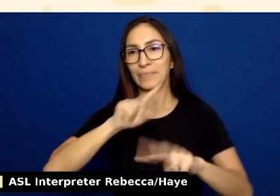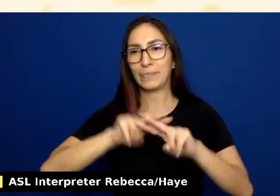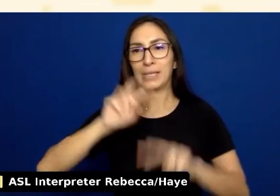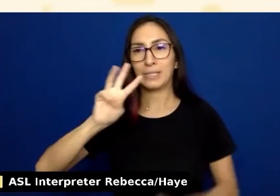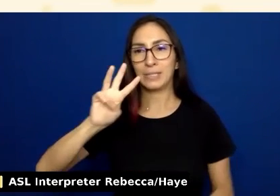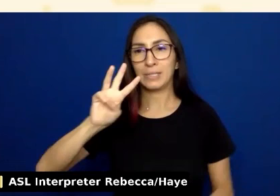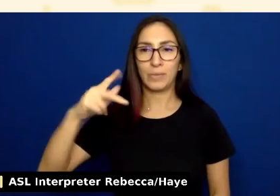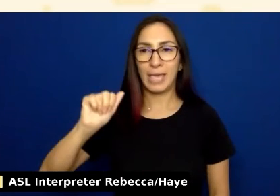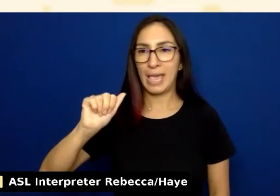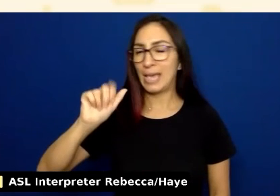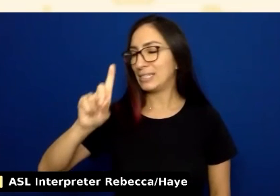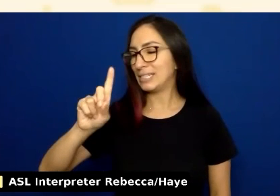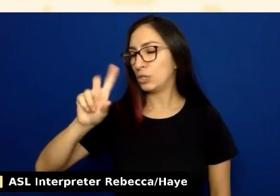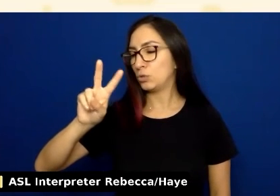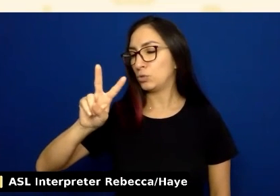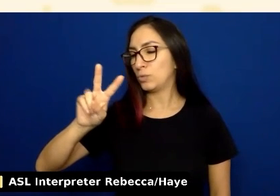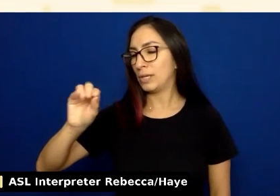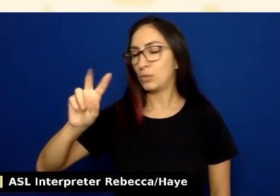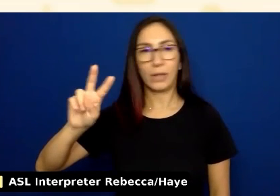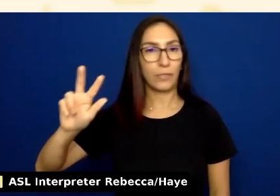All right, Priti.